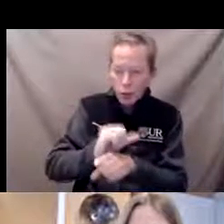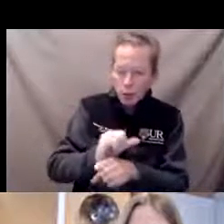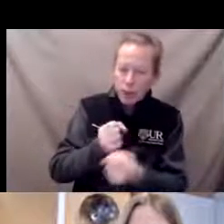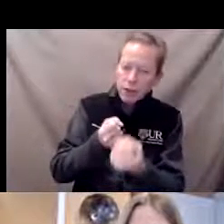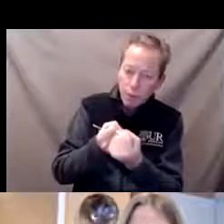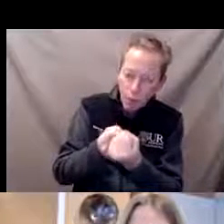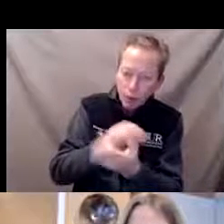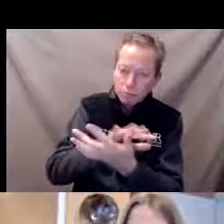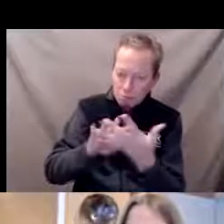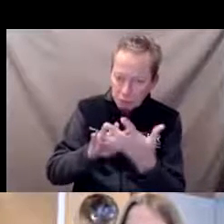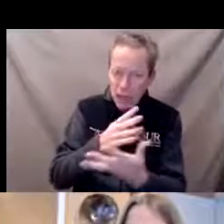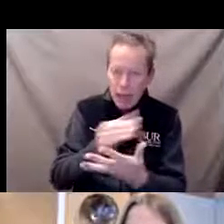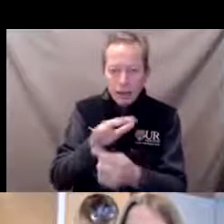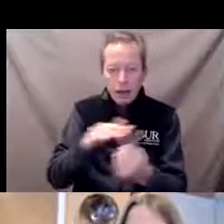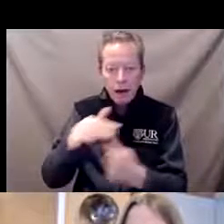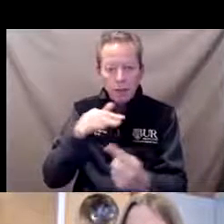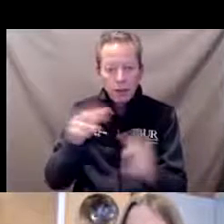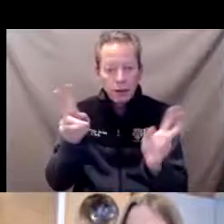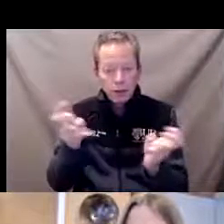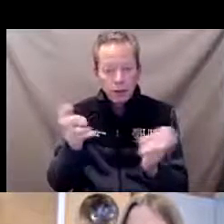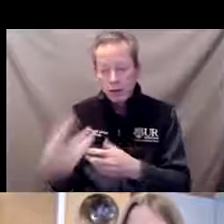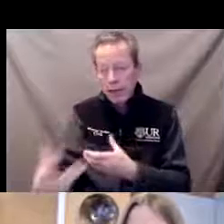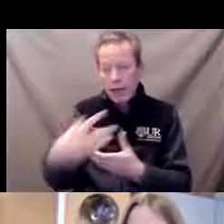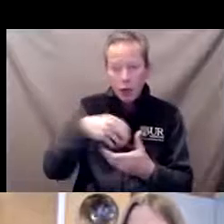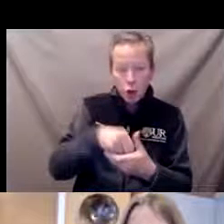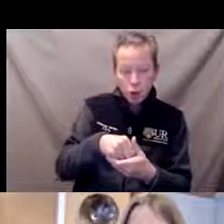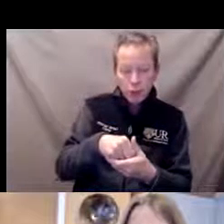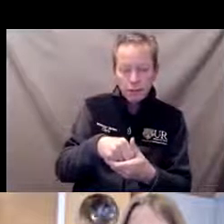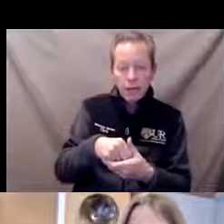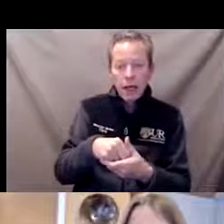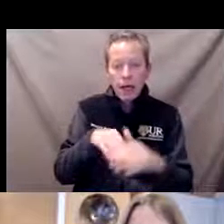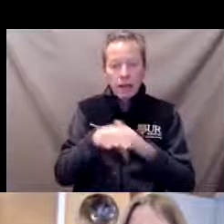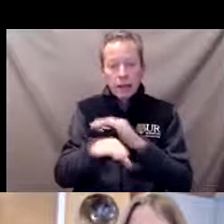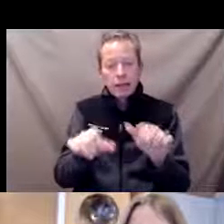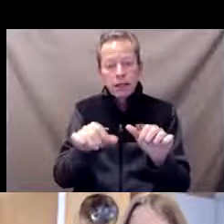and environmental issues such as inclusive and accessible health-promoting communities.